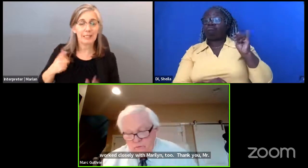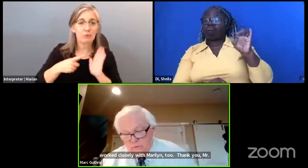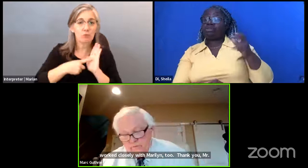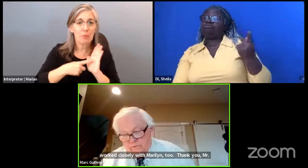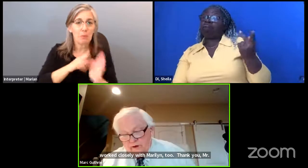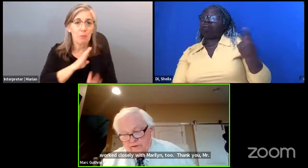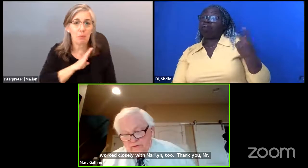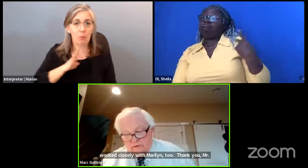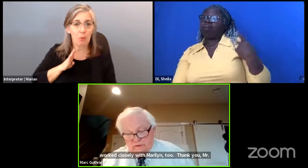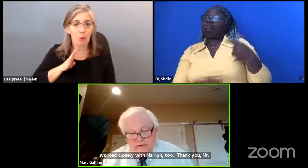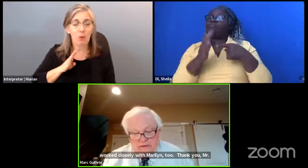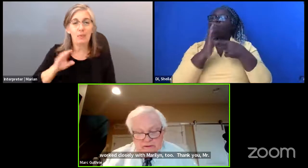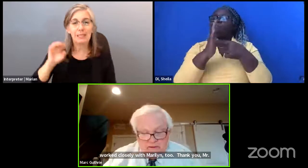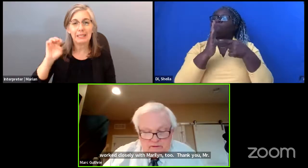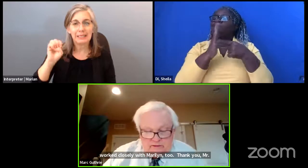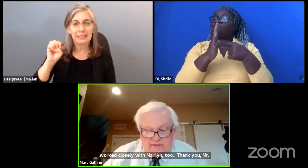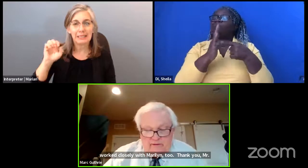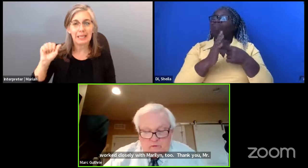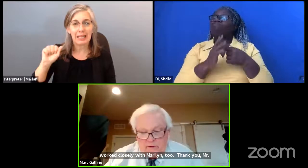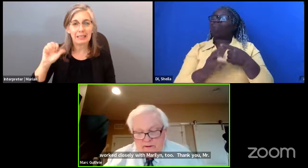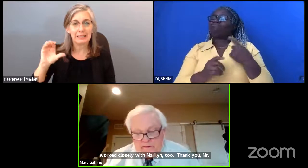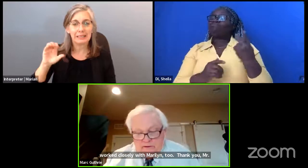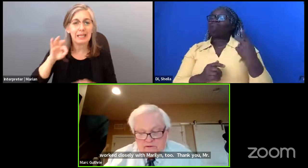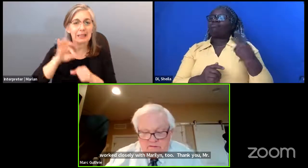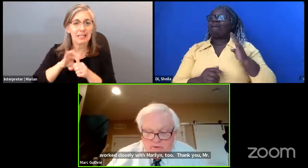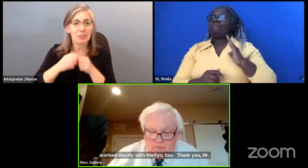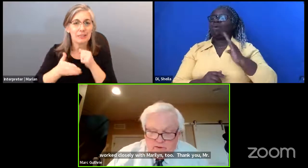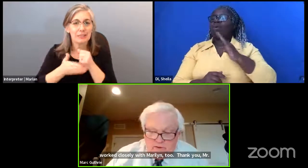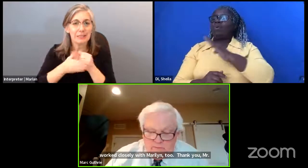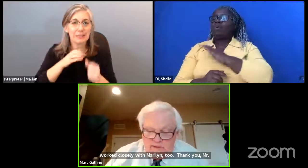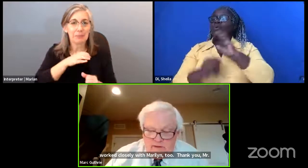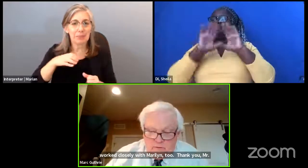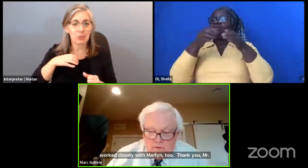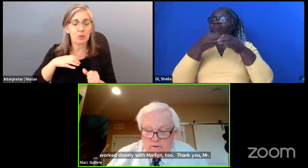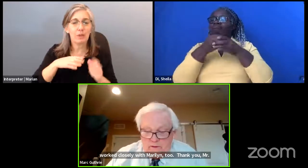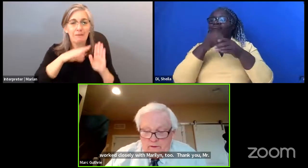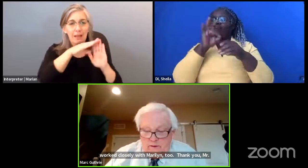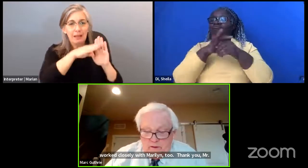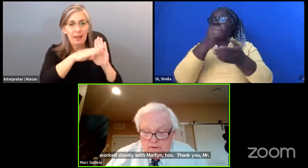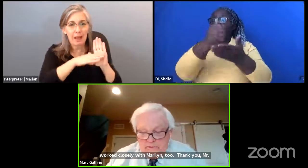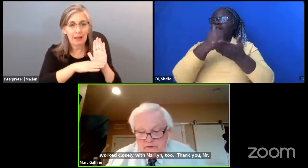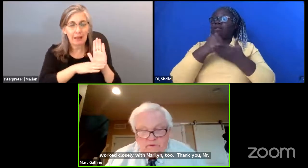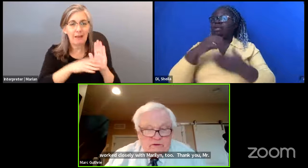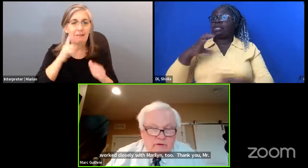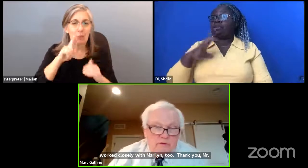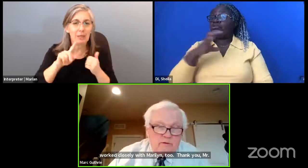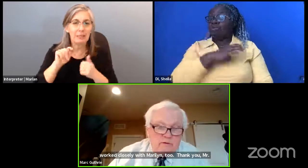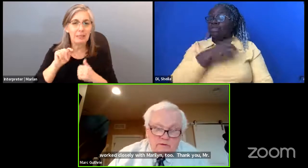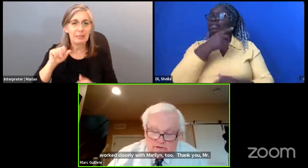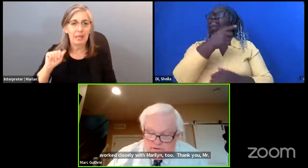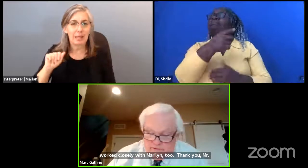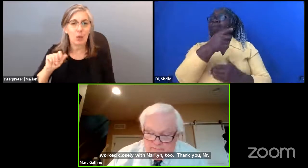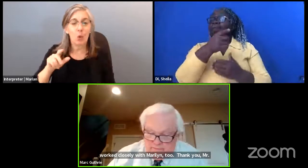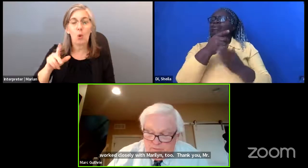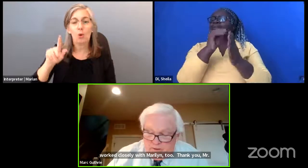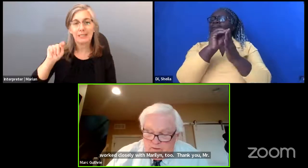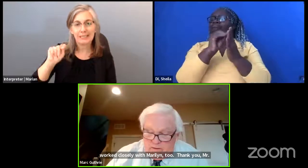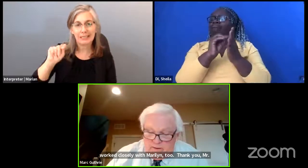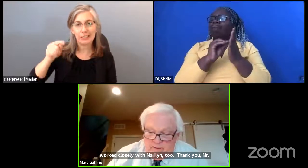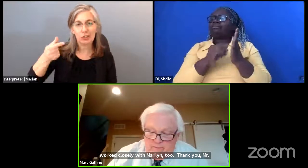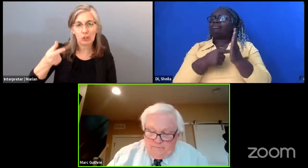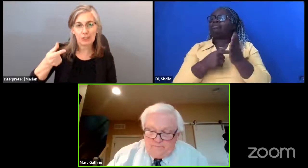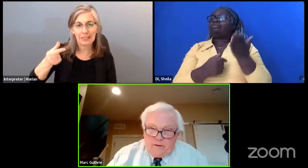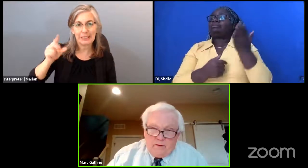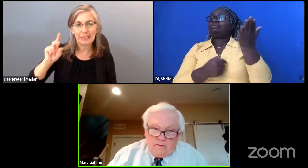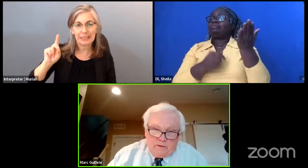Commission's Board of Advisors, and its Technical Guidelines Development Committee, or TGDC.